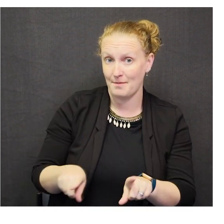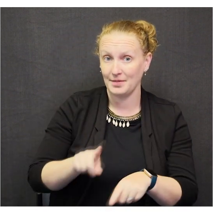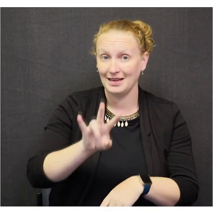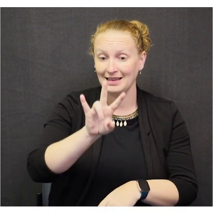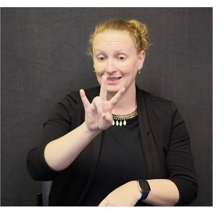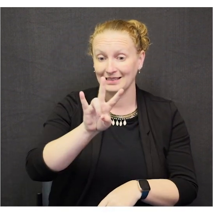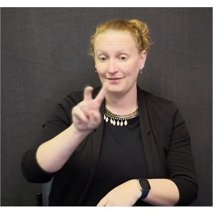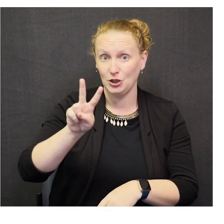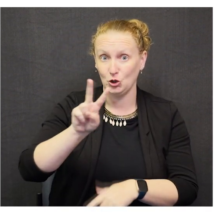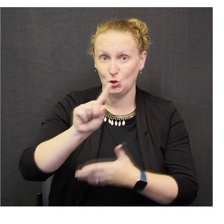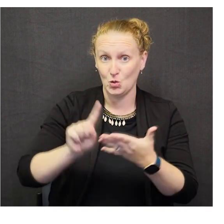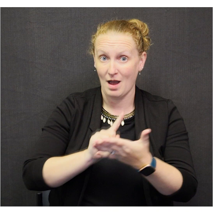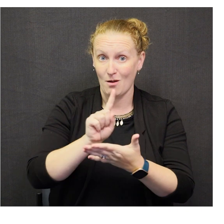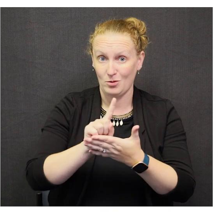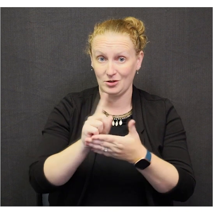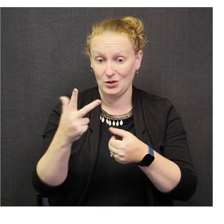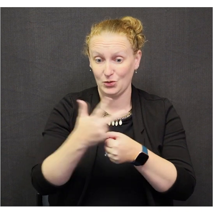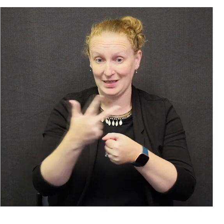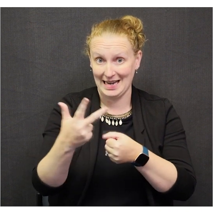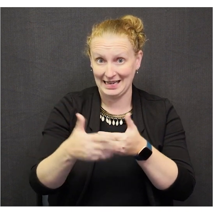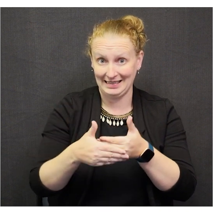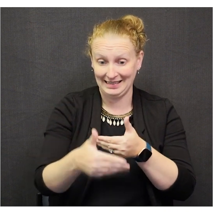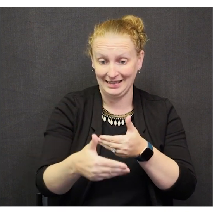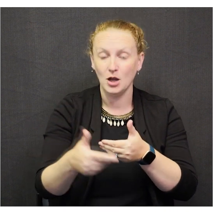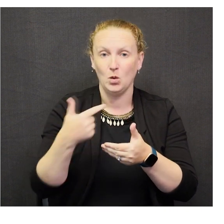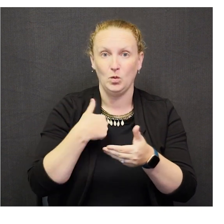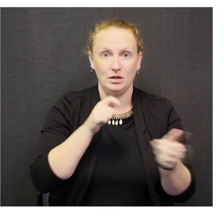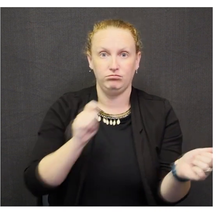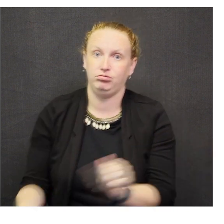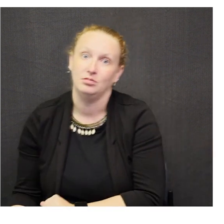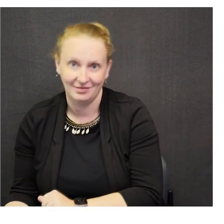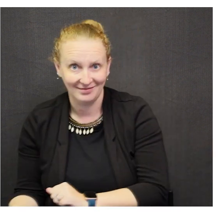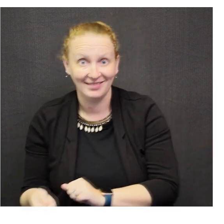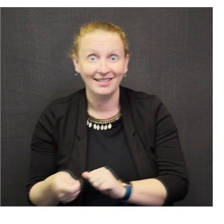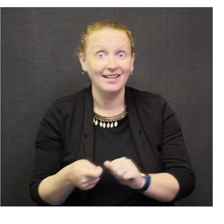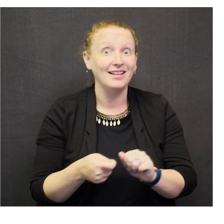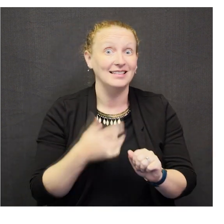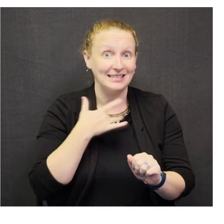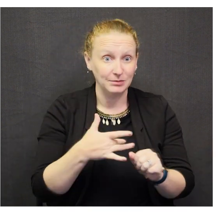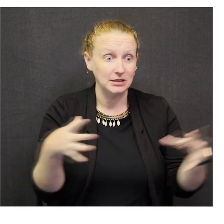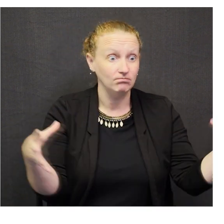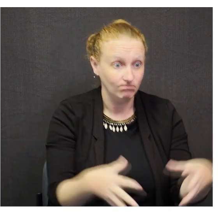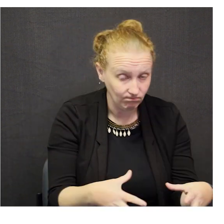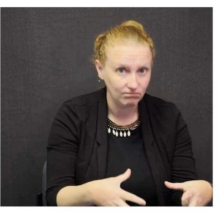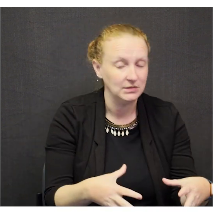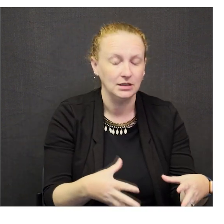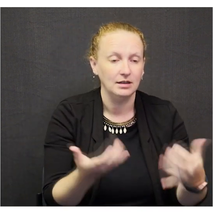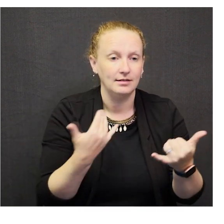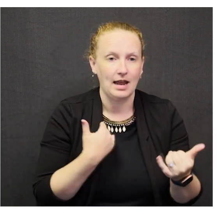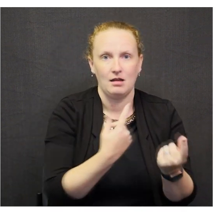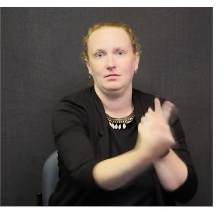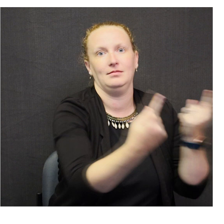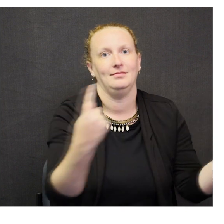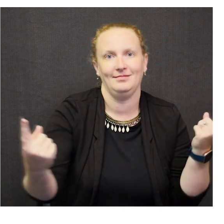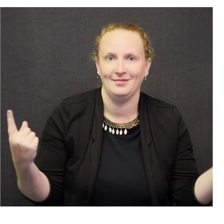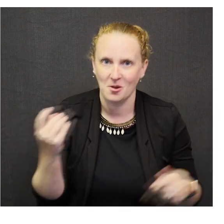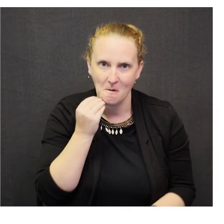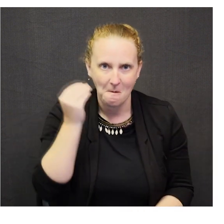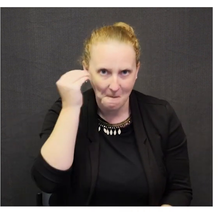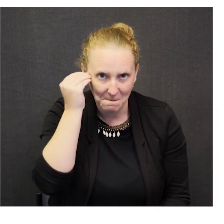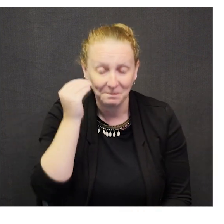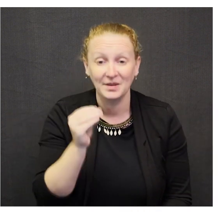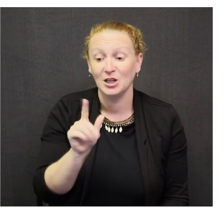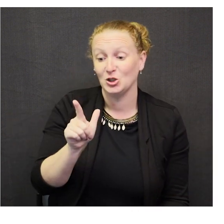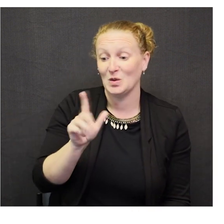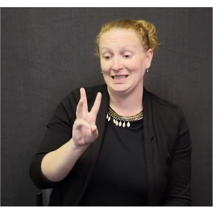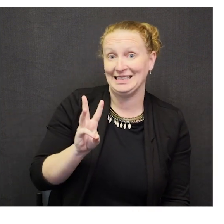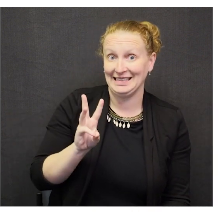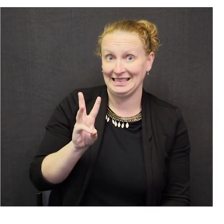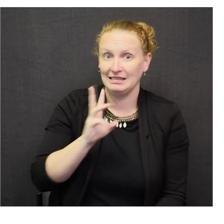call center interpreters and an additional 20 hospital based interpreter's home on. So